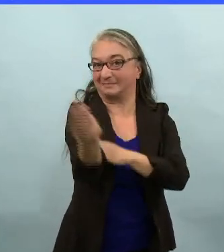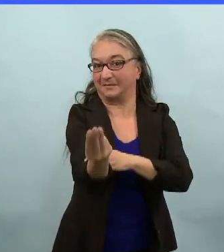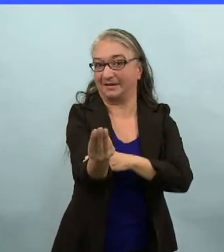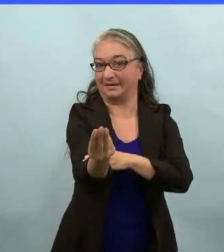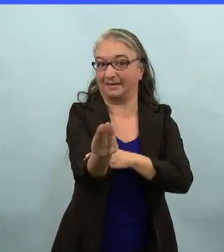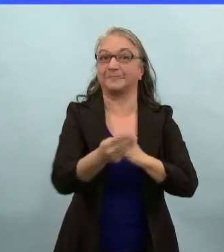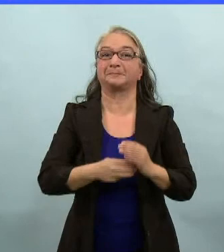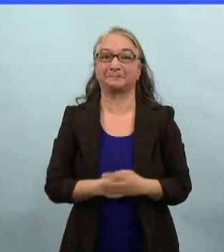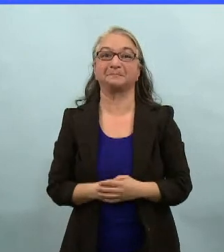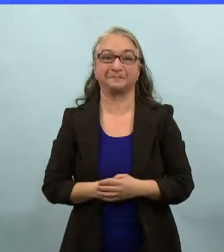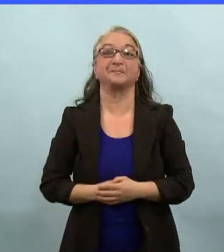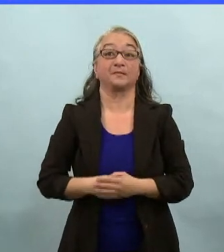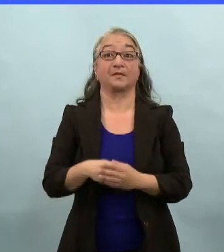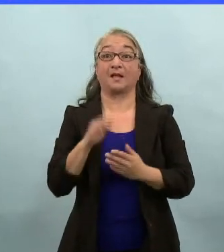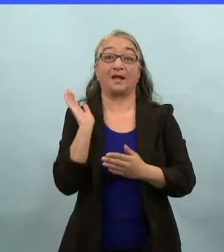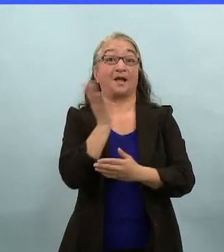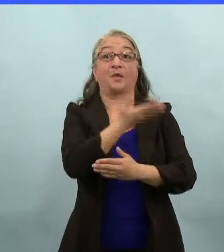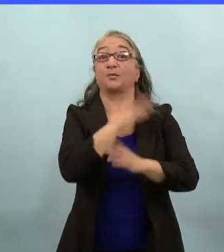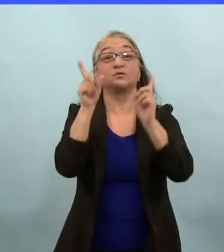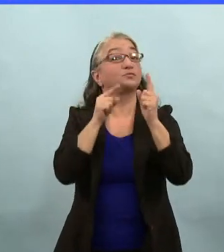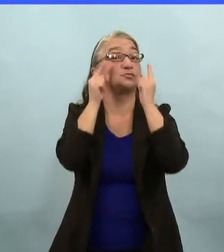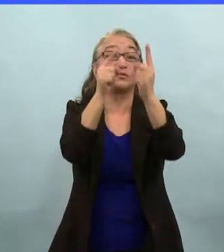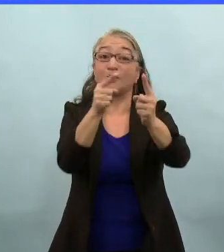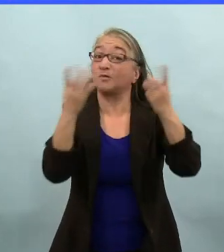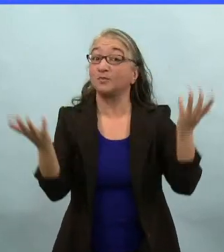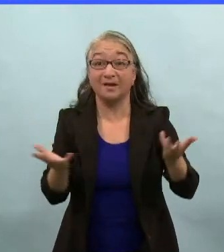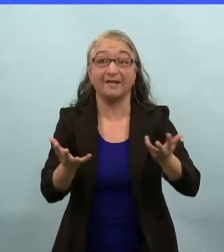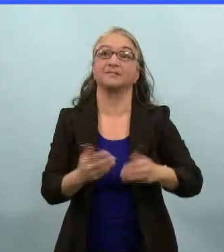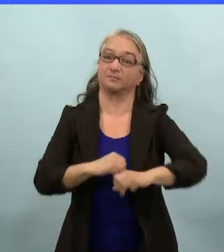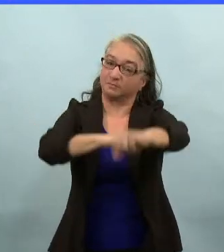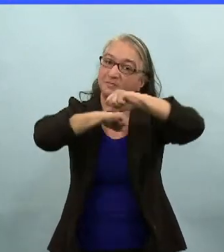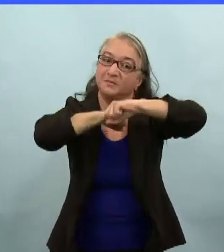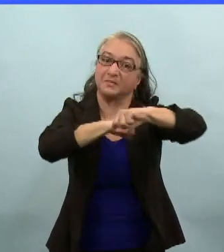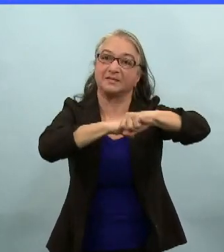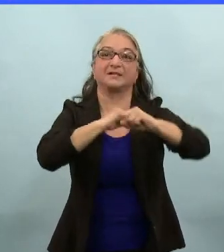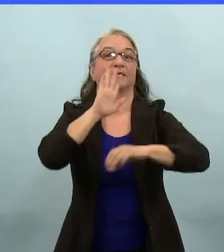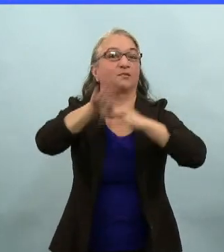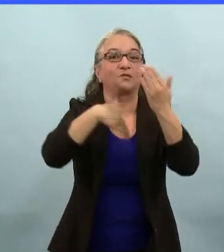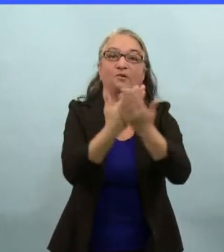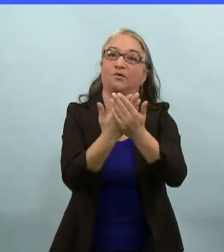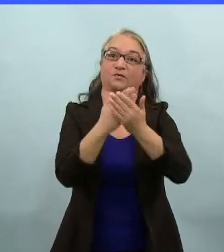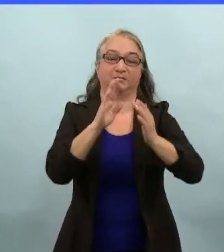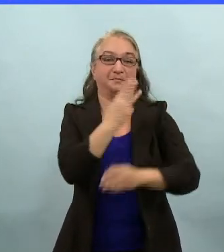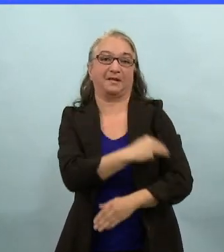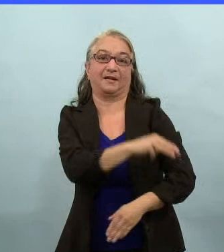is to protect the health and well-being of all manitobans especially our most vulnerable citizens